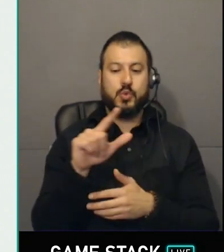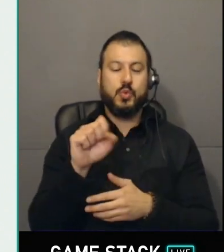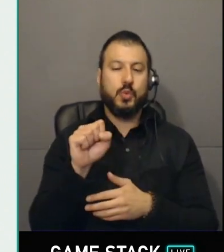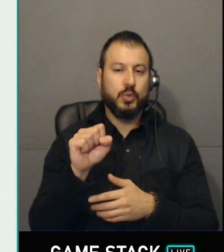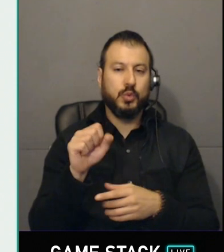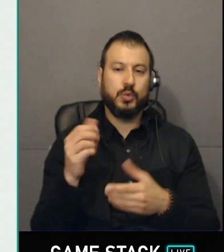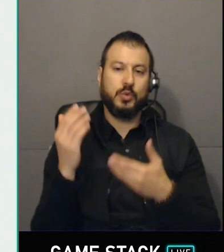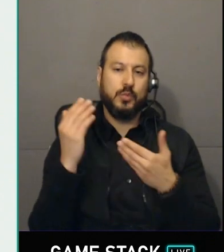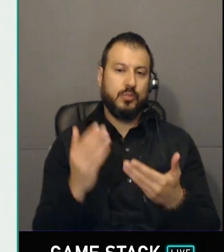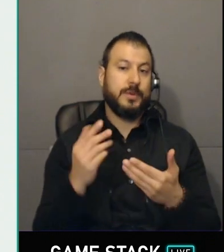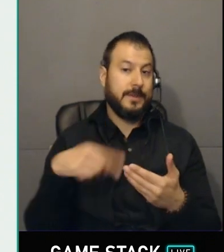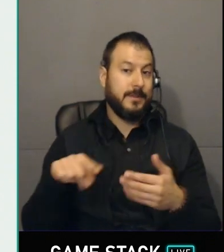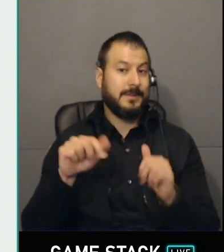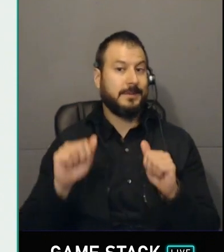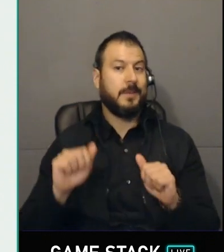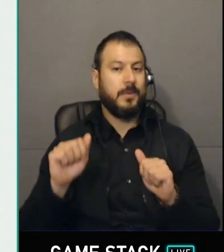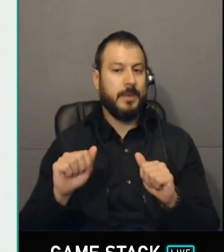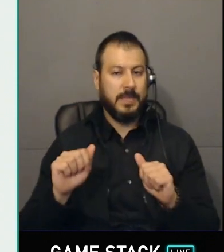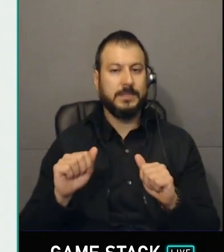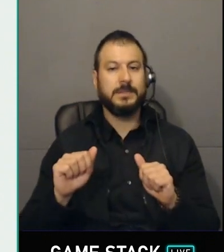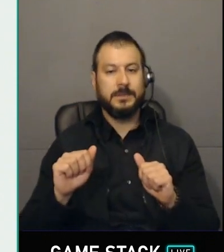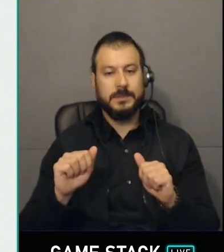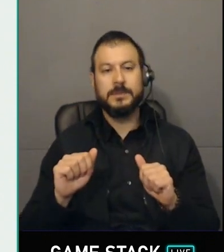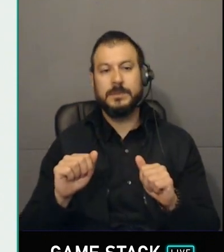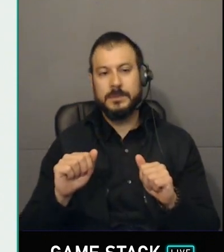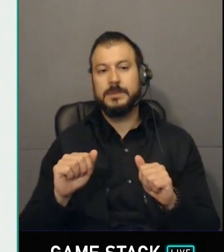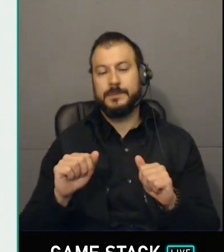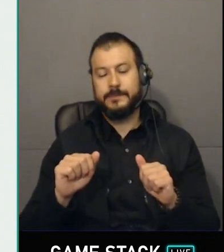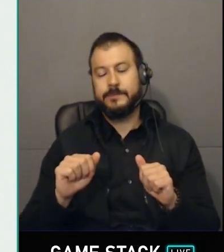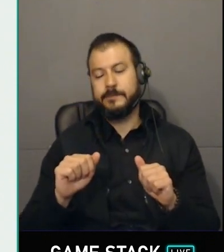tools to bring these capabilities to games.